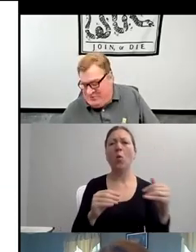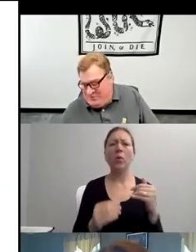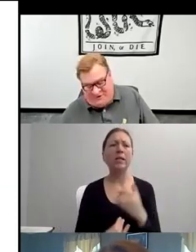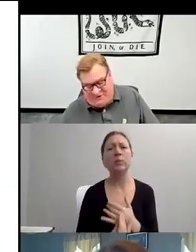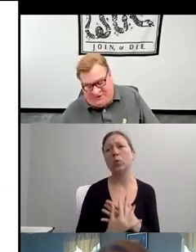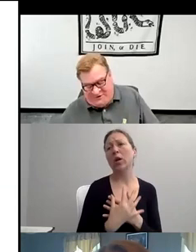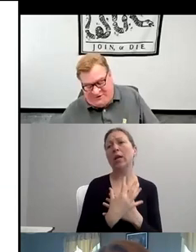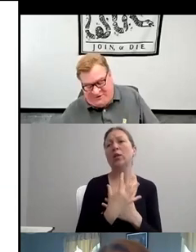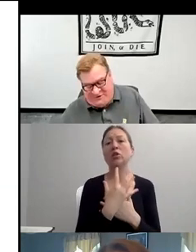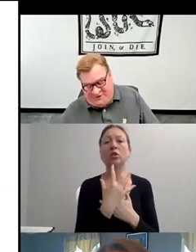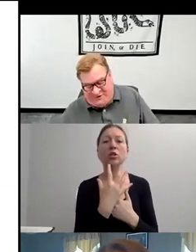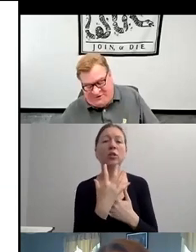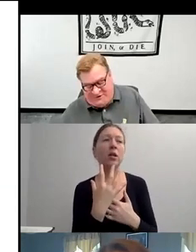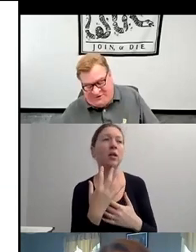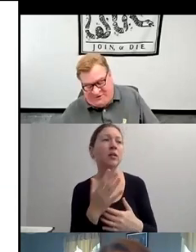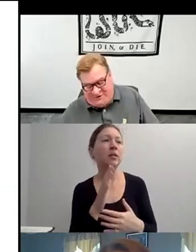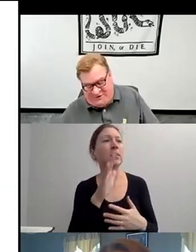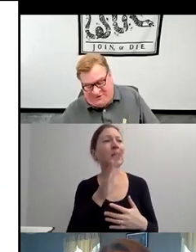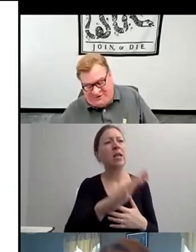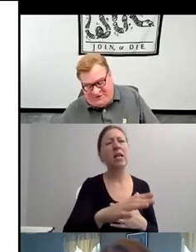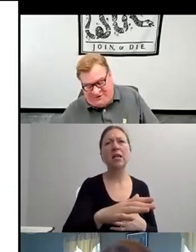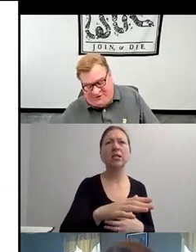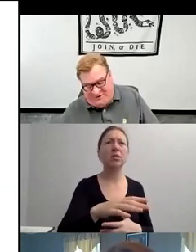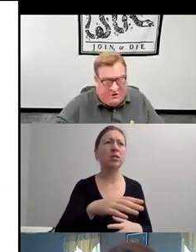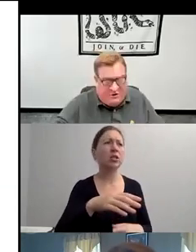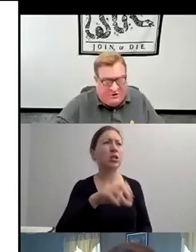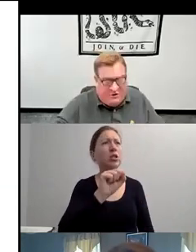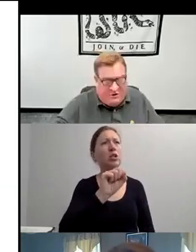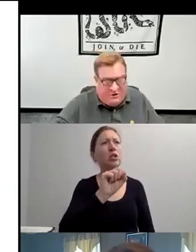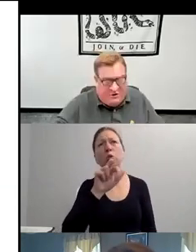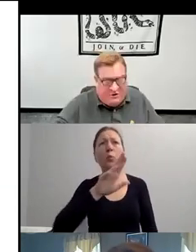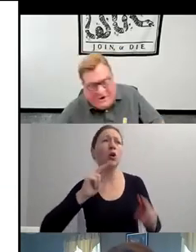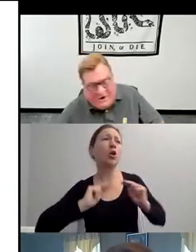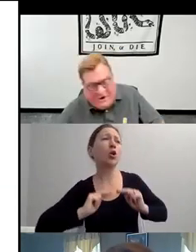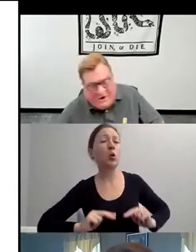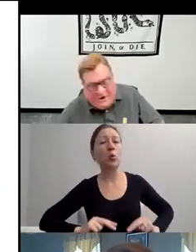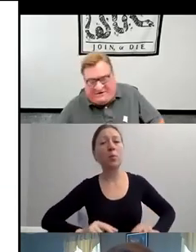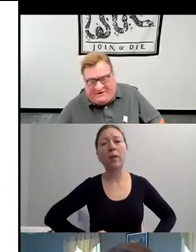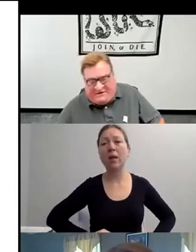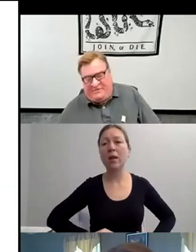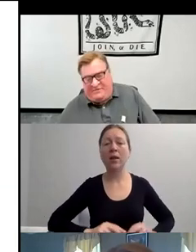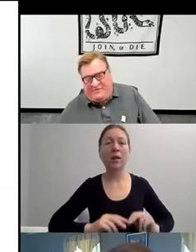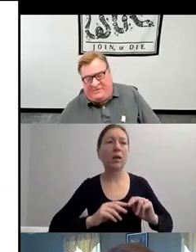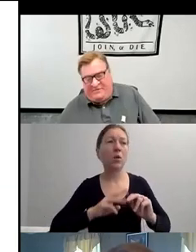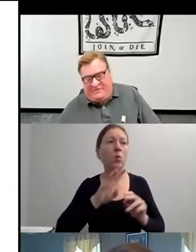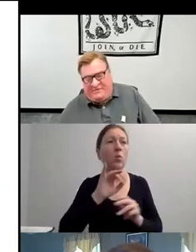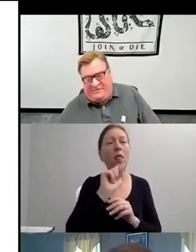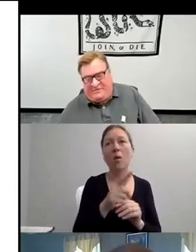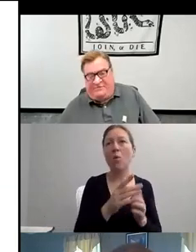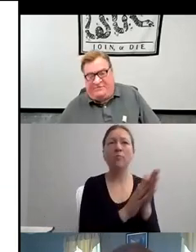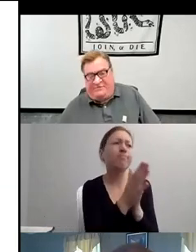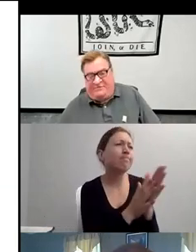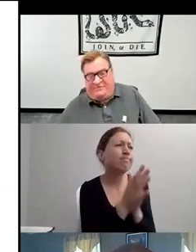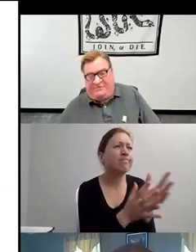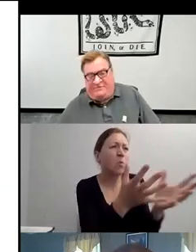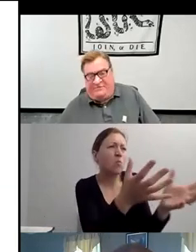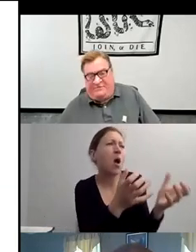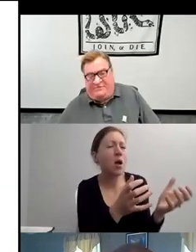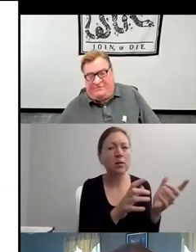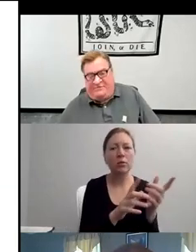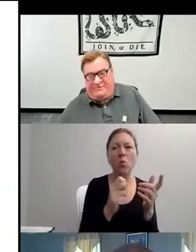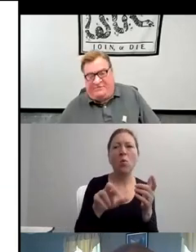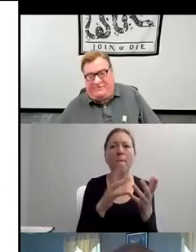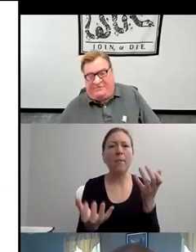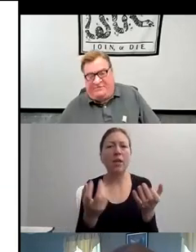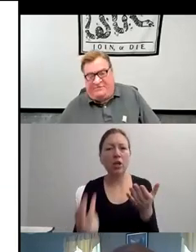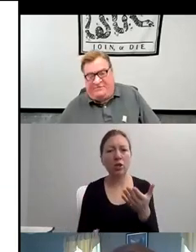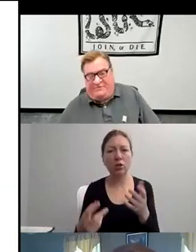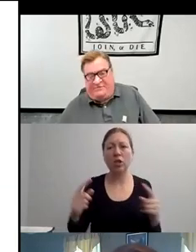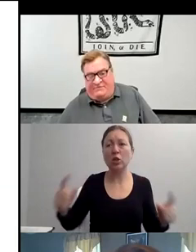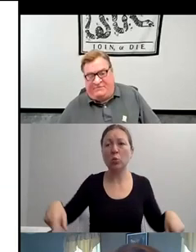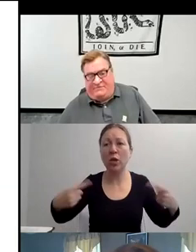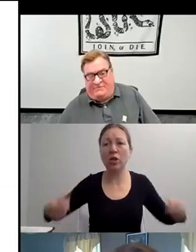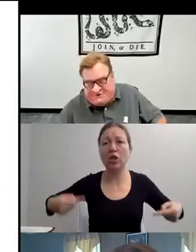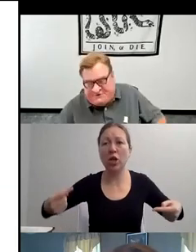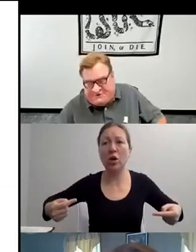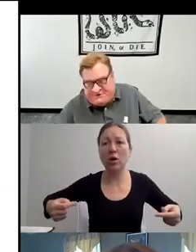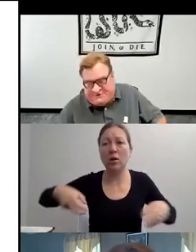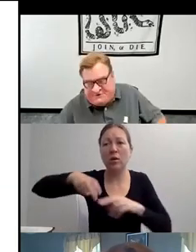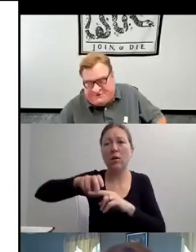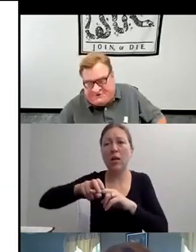"THE NEXT CARICATURE IS THE VICTIM WHO BASICALLY IS BASICALLY SEEN AS LESS BY THE AUDIENCE.